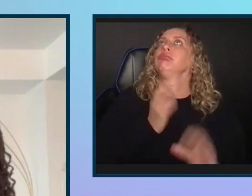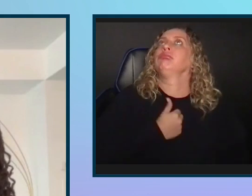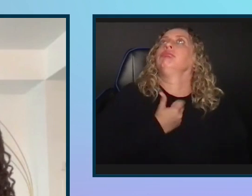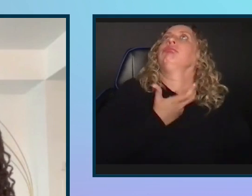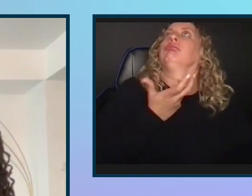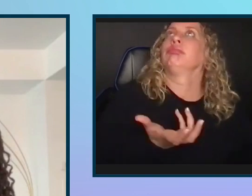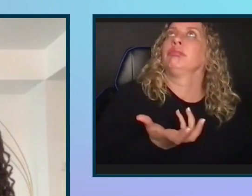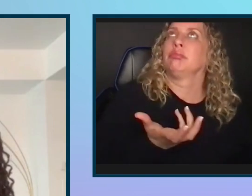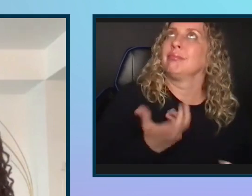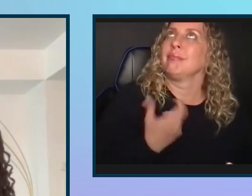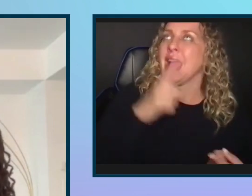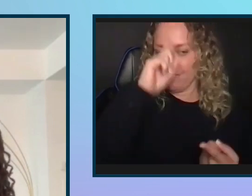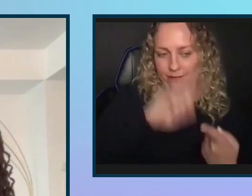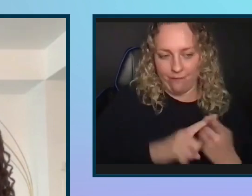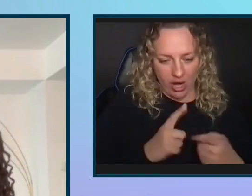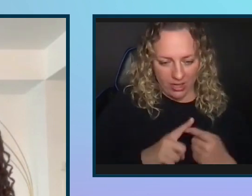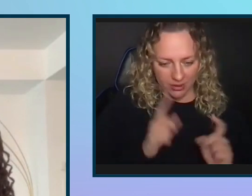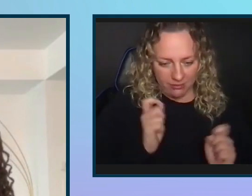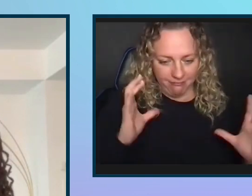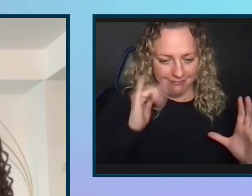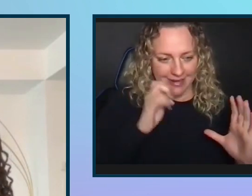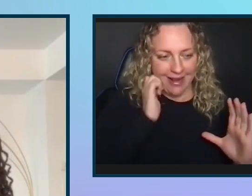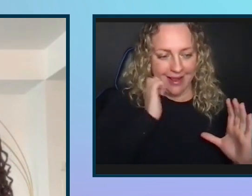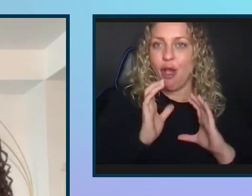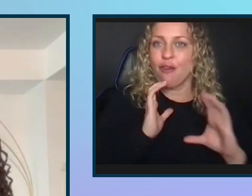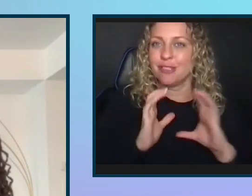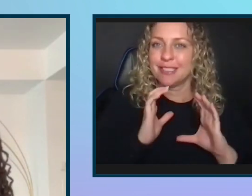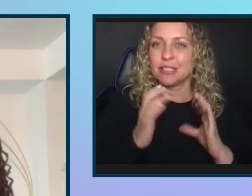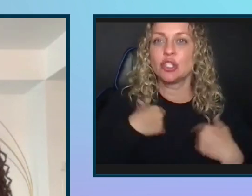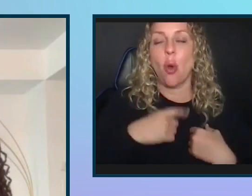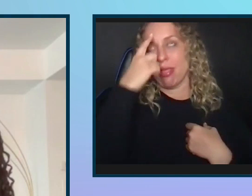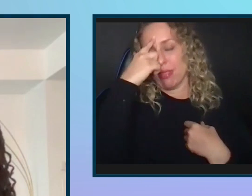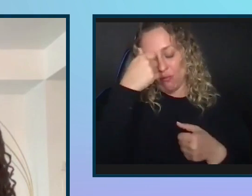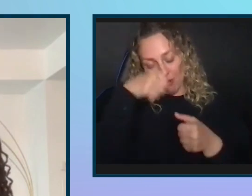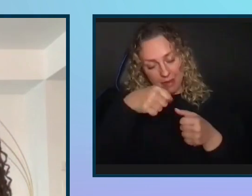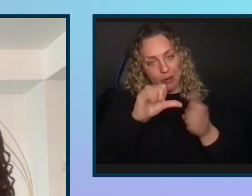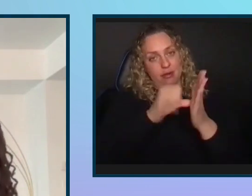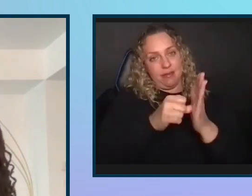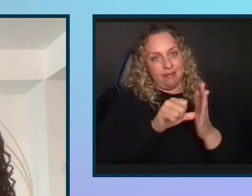in everyday conversation? Because I think, you know, we just remember that there's another person on the other side of that screen,